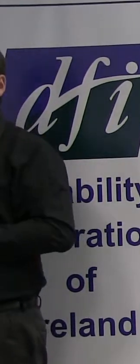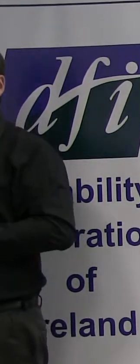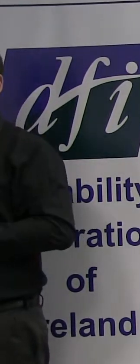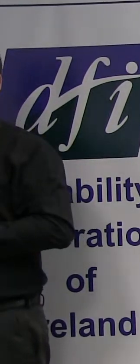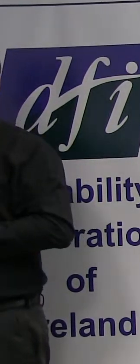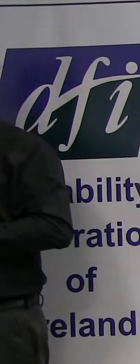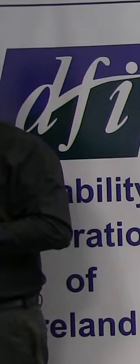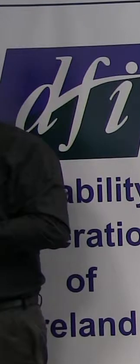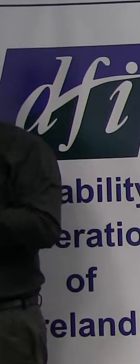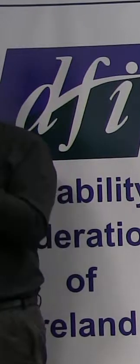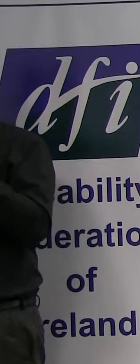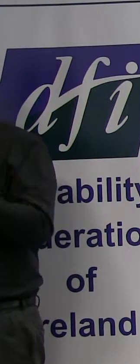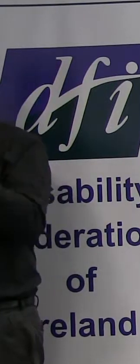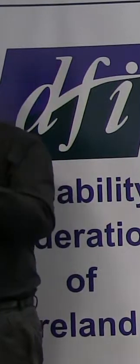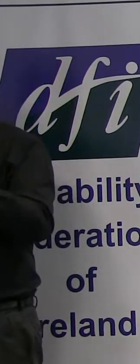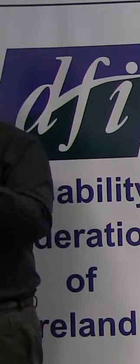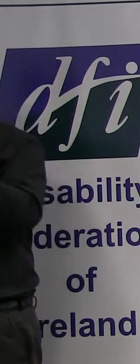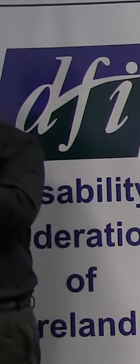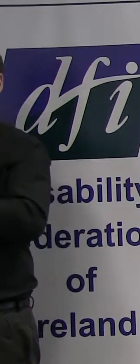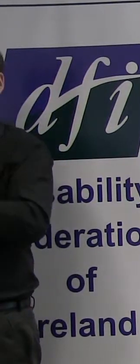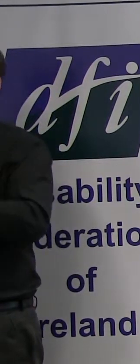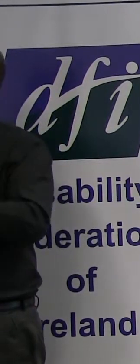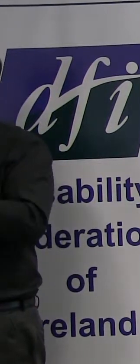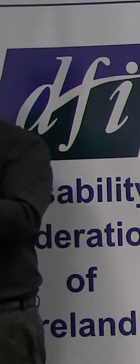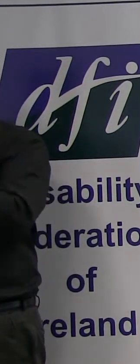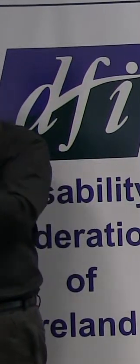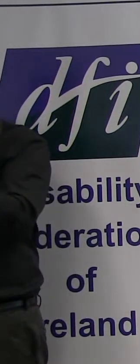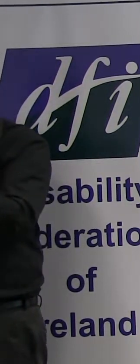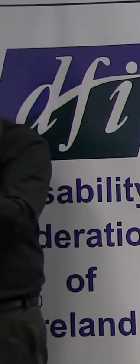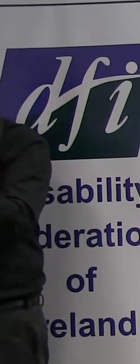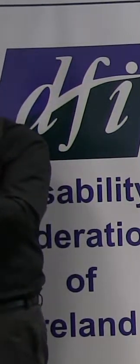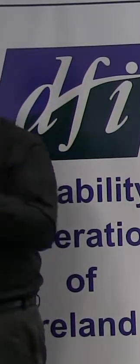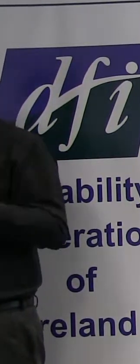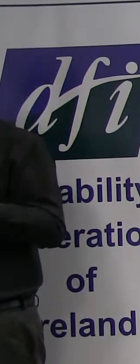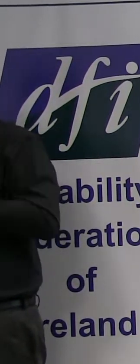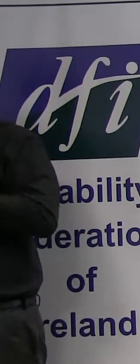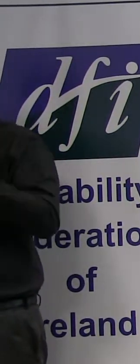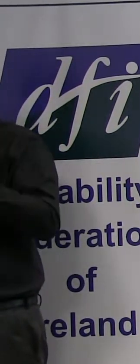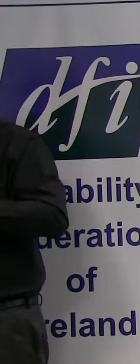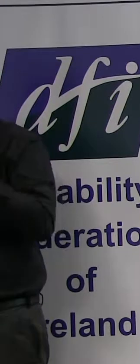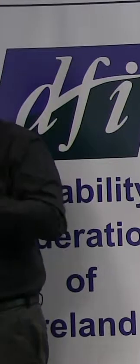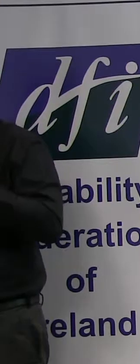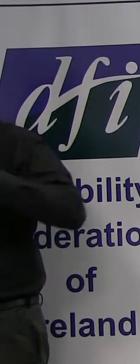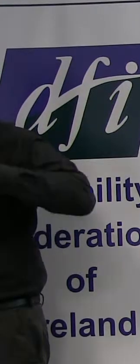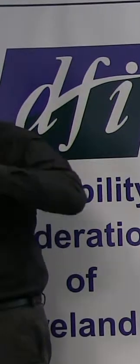pretty getting there because you know what we do, we have a number of investigations on the go and when we publish them you will see a lot that is wrong with